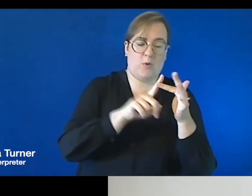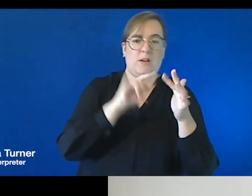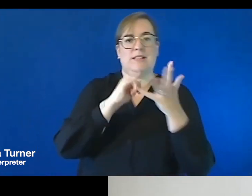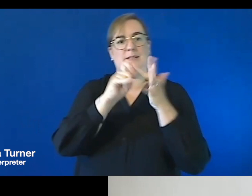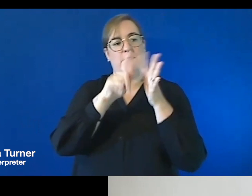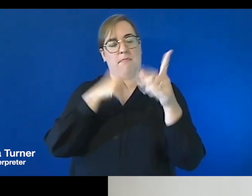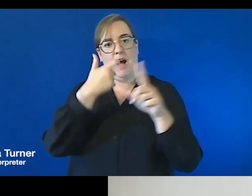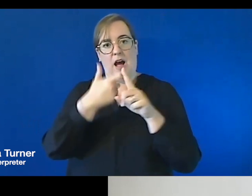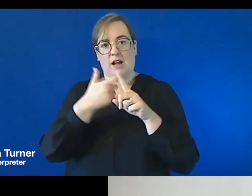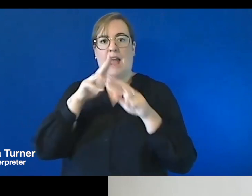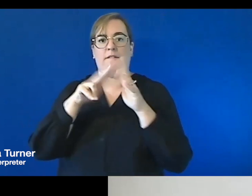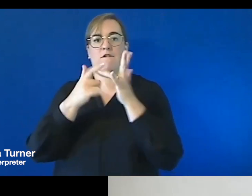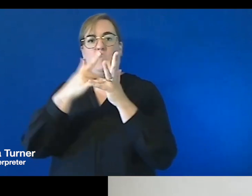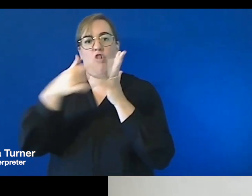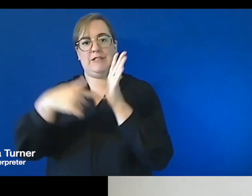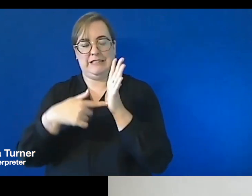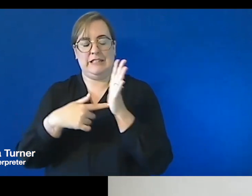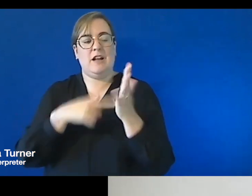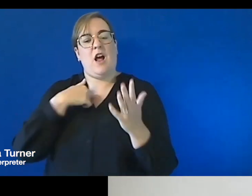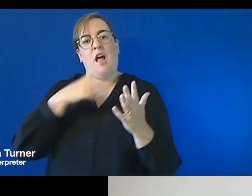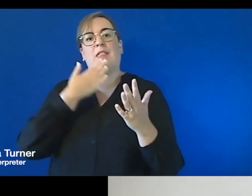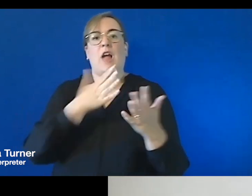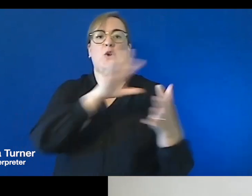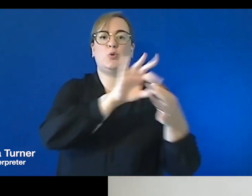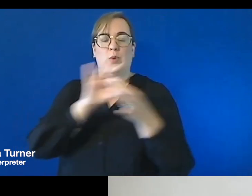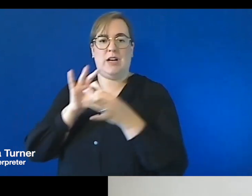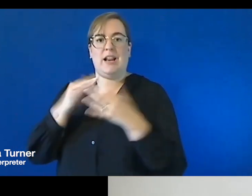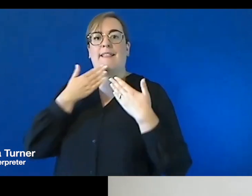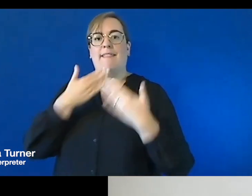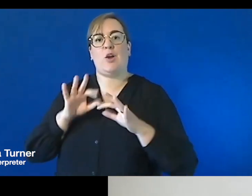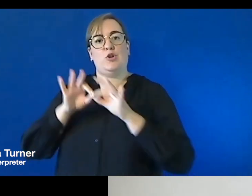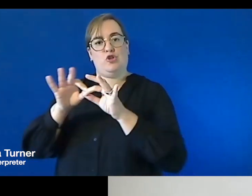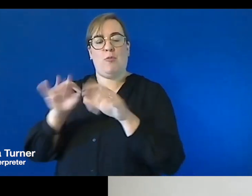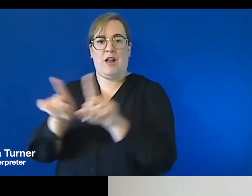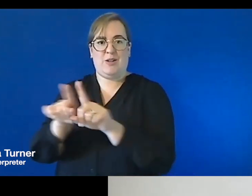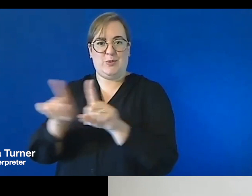everybody for joining us today. Thank you also Chelsea for interpreting and most of all thank you